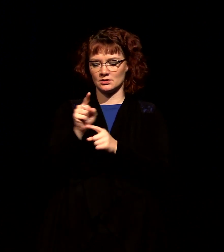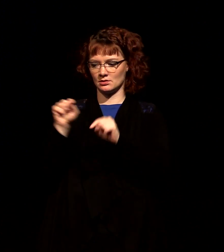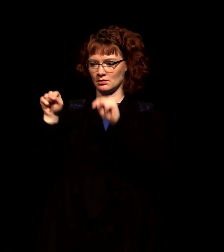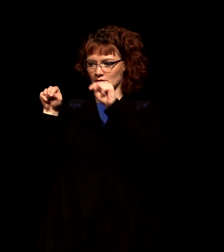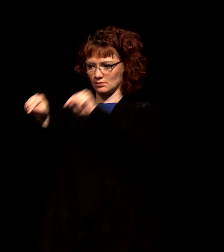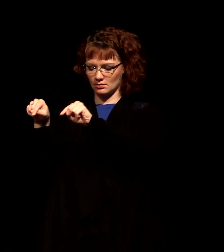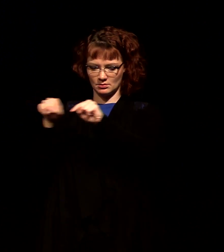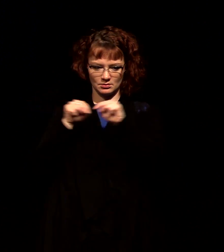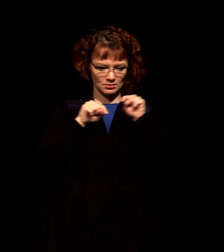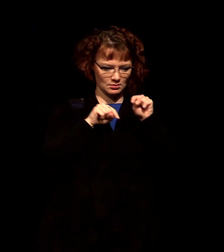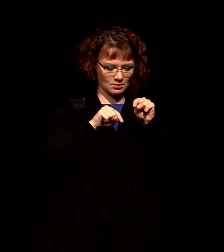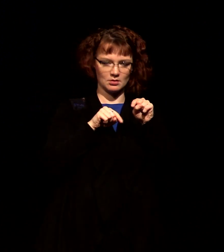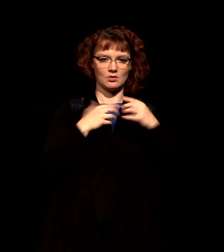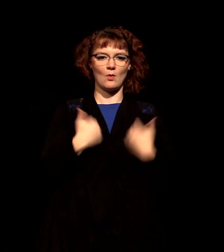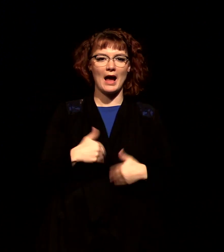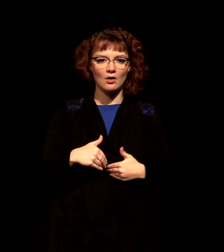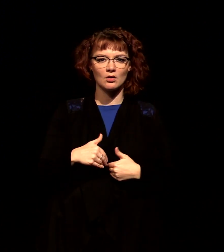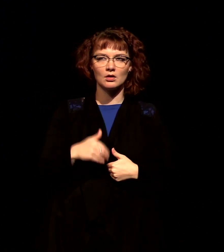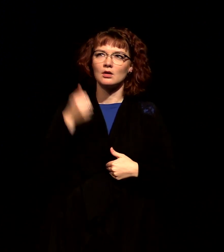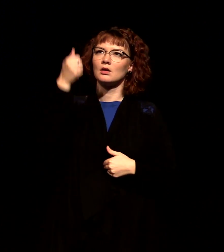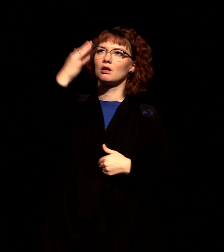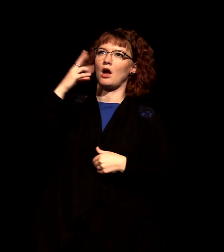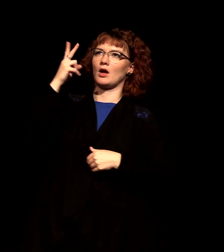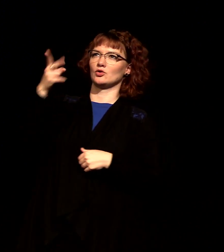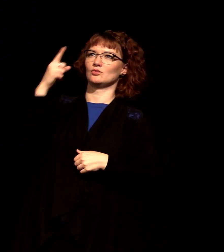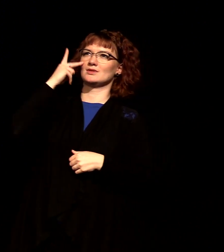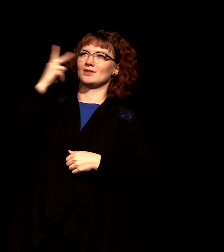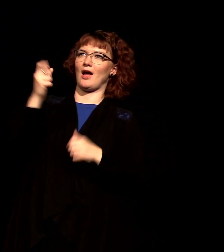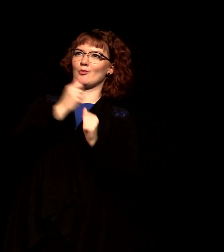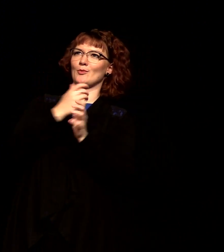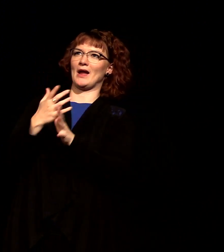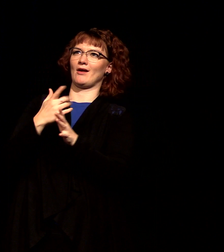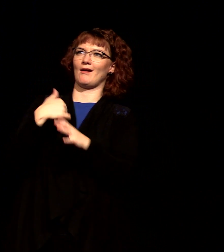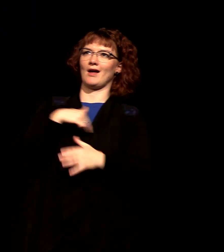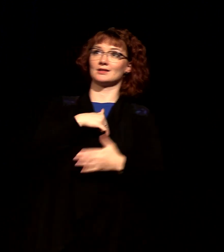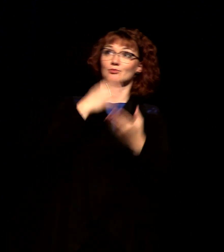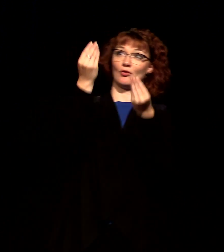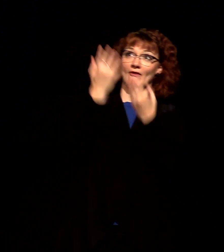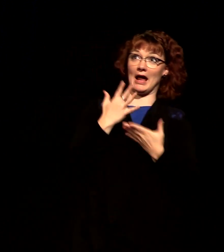us in the big, but he also saw us in the little. And that's the